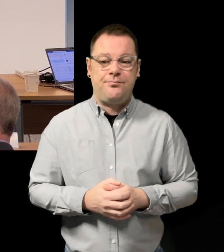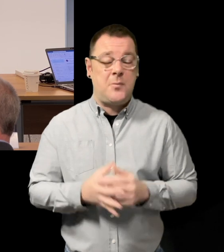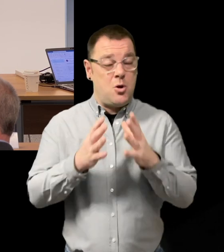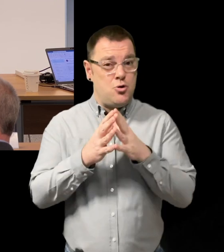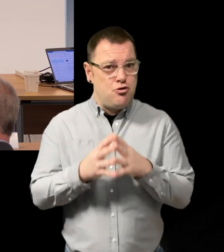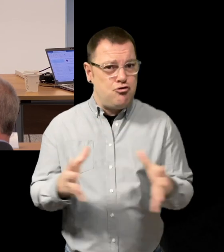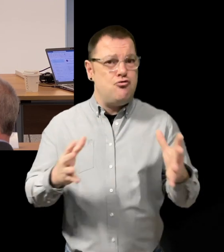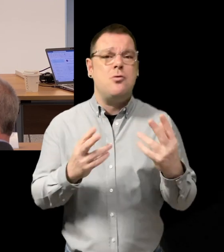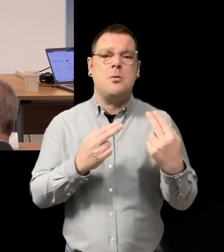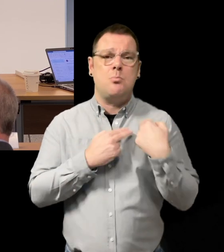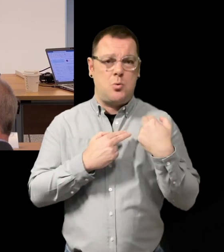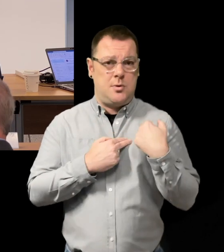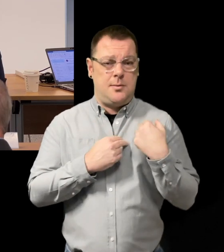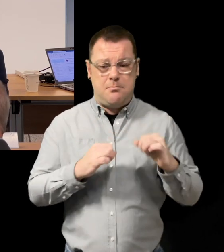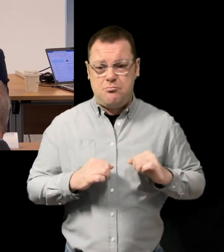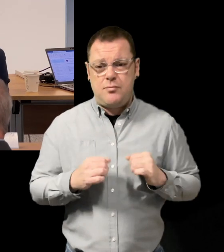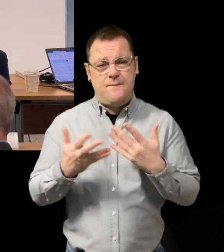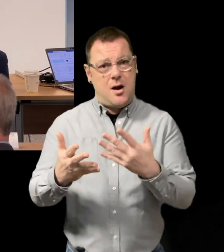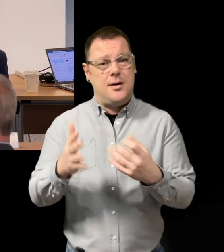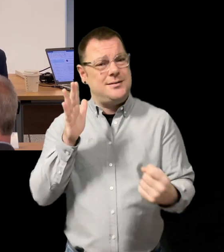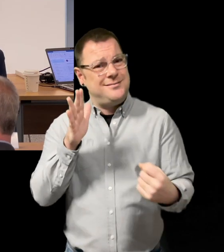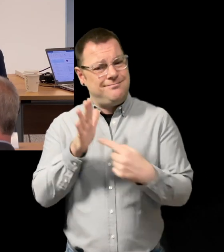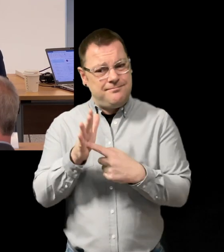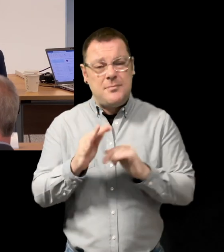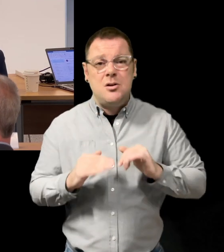we have a huge responsibility in providing such vital services.